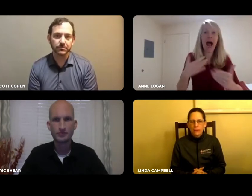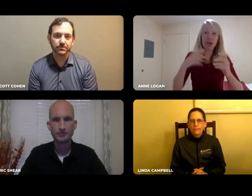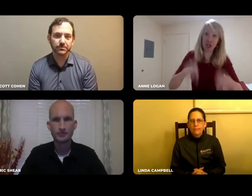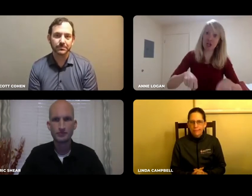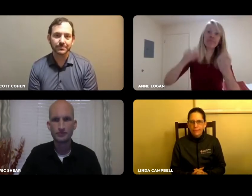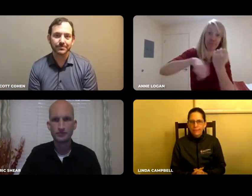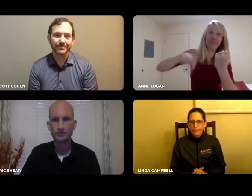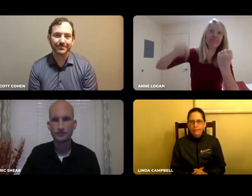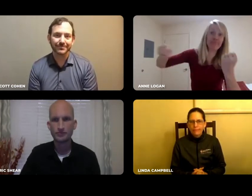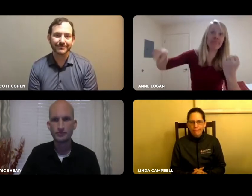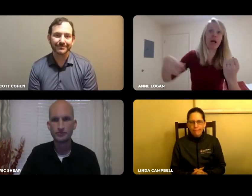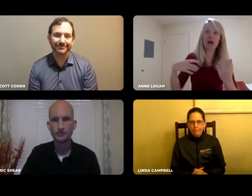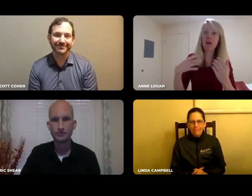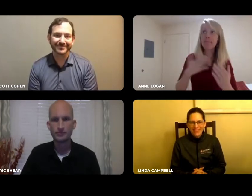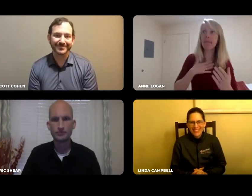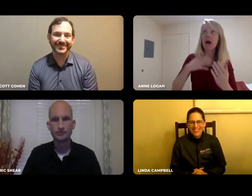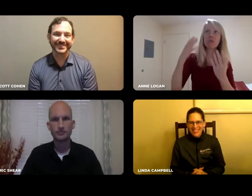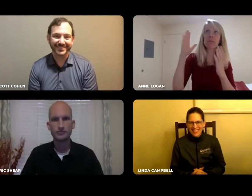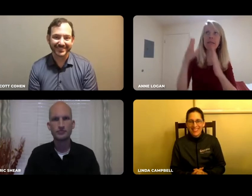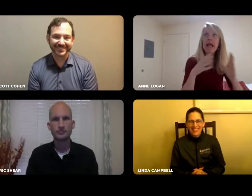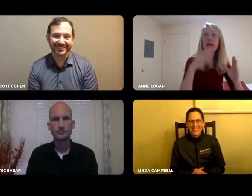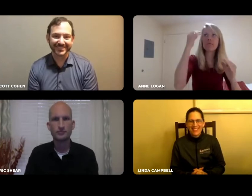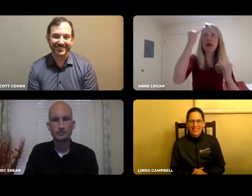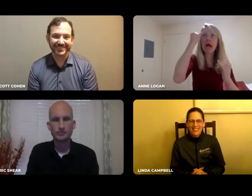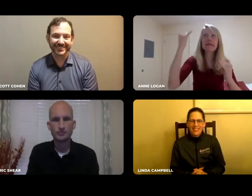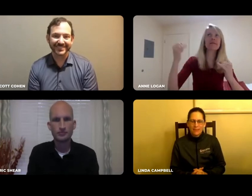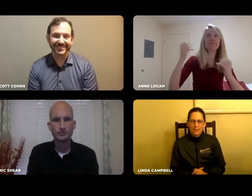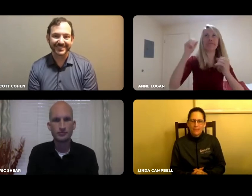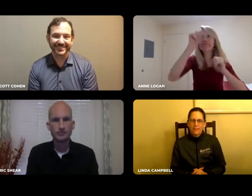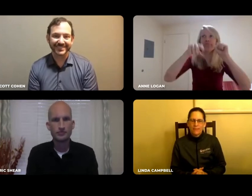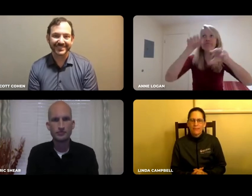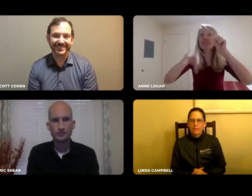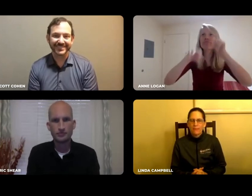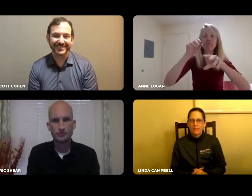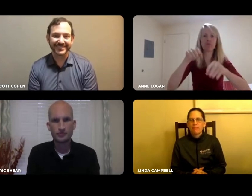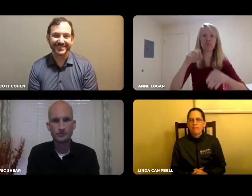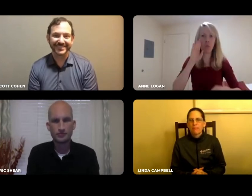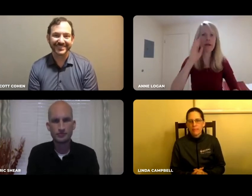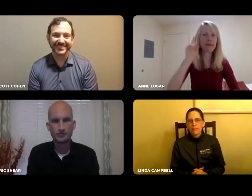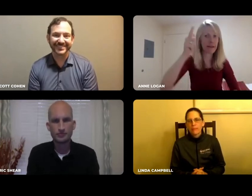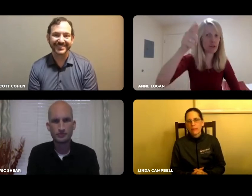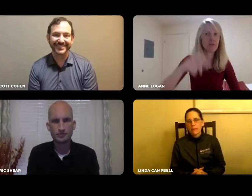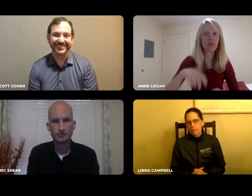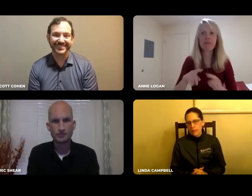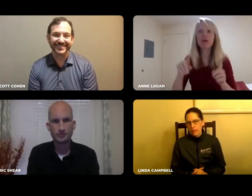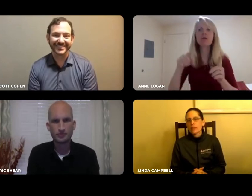I could go on and on. I want to see others. I can share those later